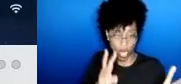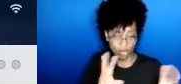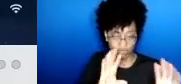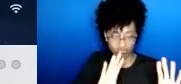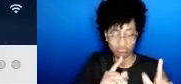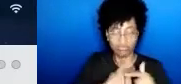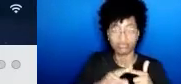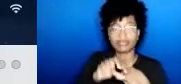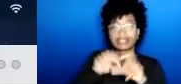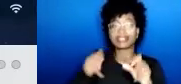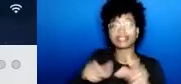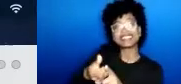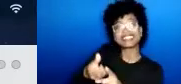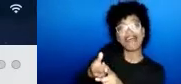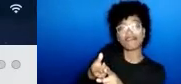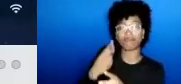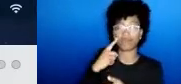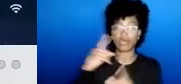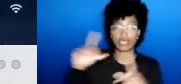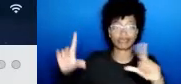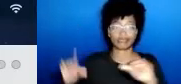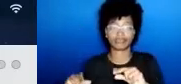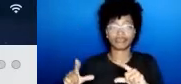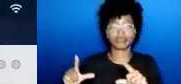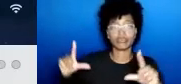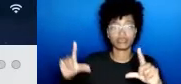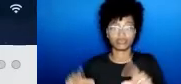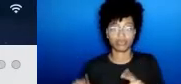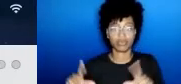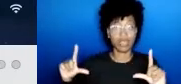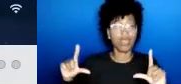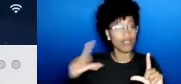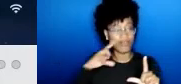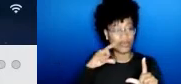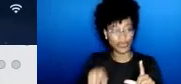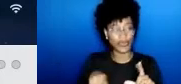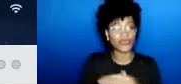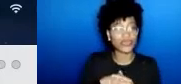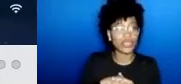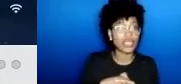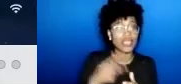can see that your GIF 07:09:46 is GIFFING. Here is the chart, as